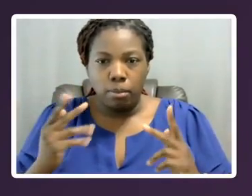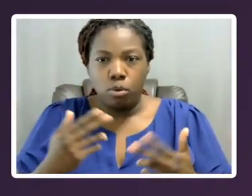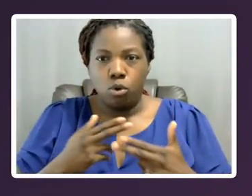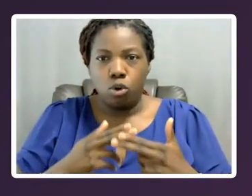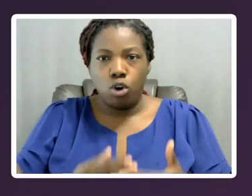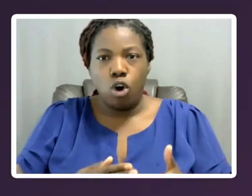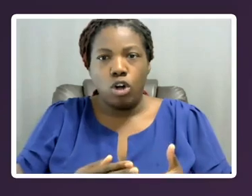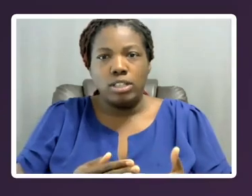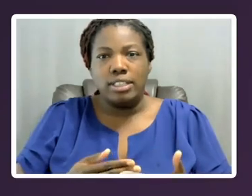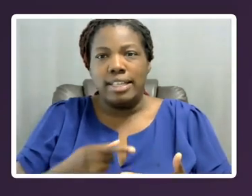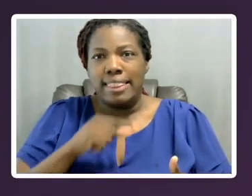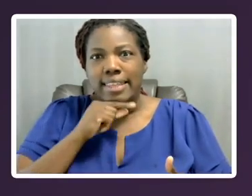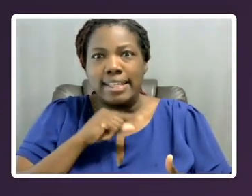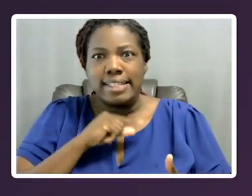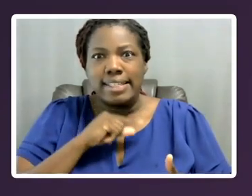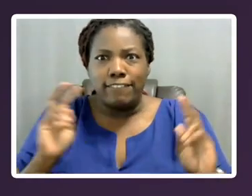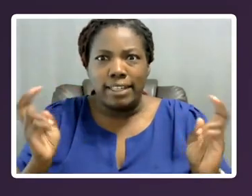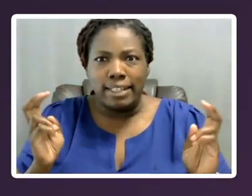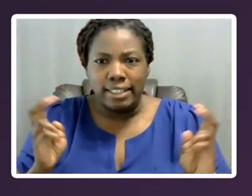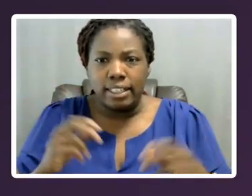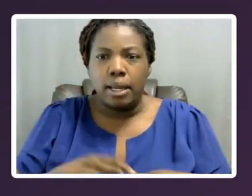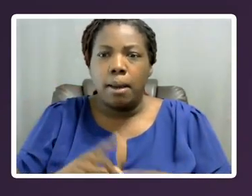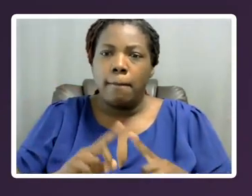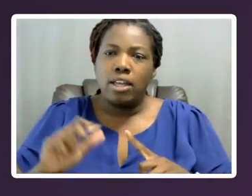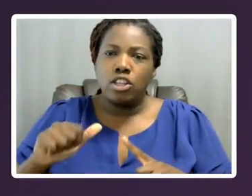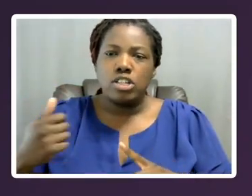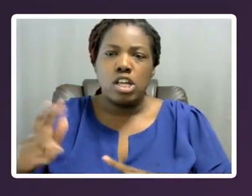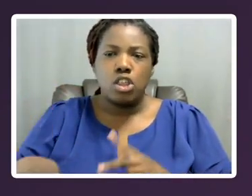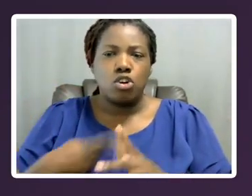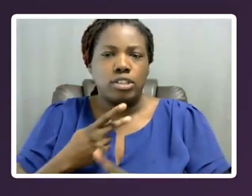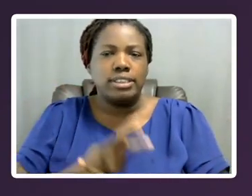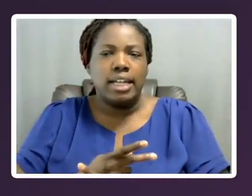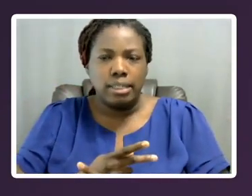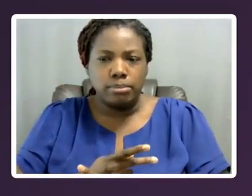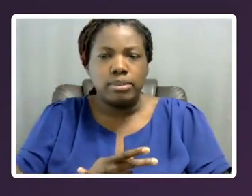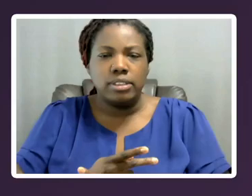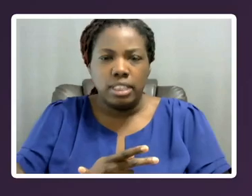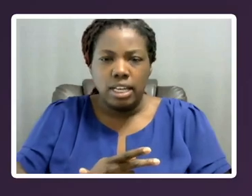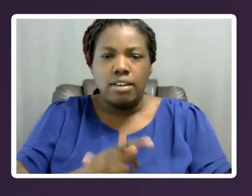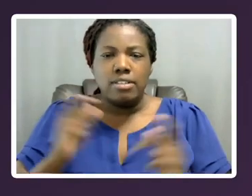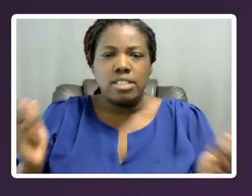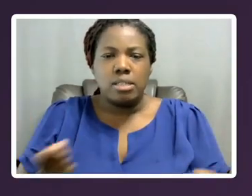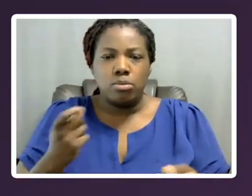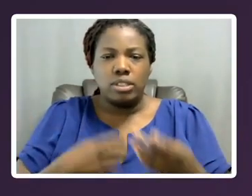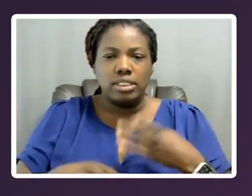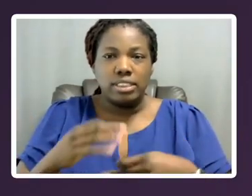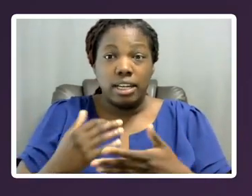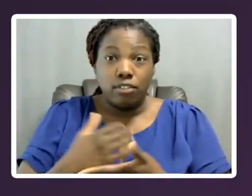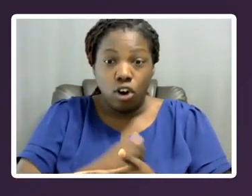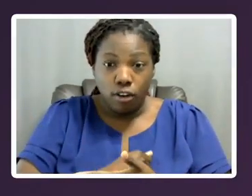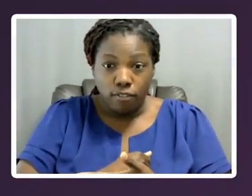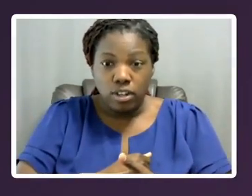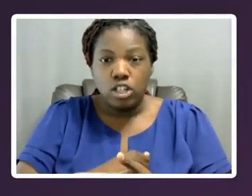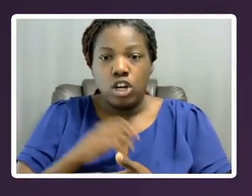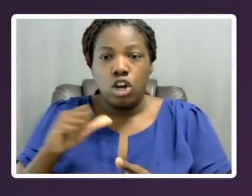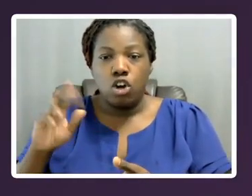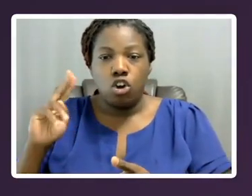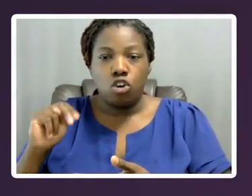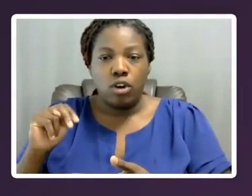you know that there are other celebrations besides the harvest. Cranberry Day is one harvest that we still celebrate. The cranberry is one